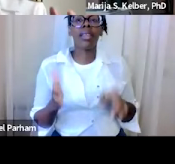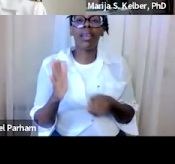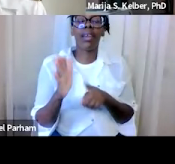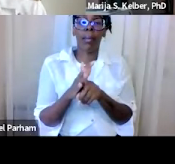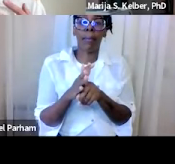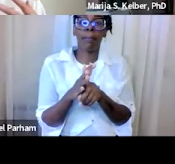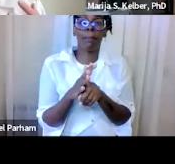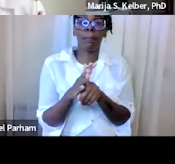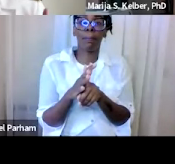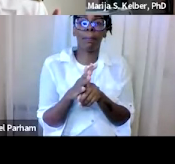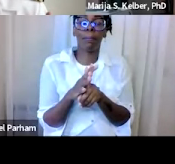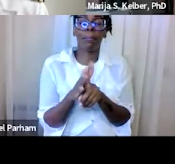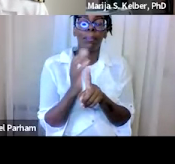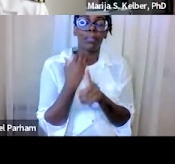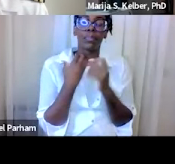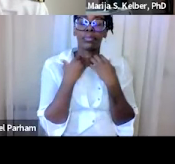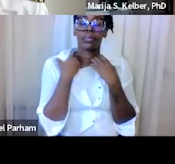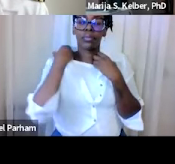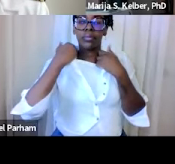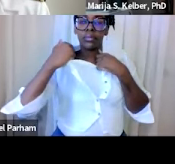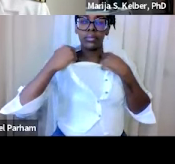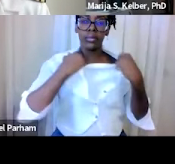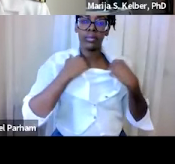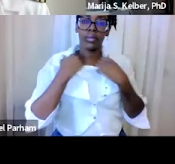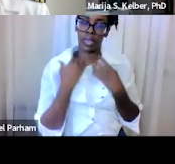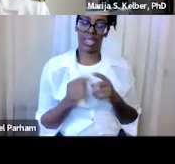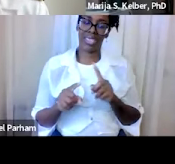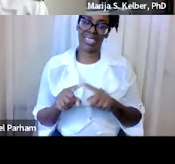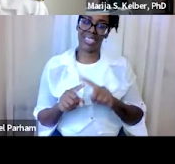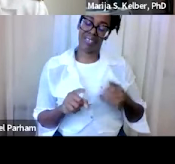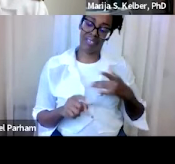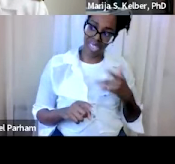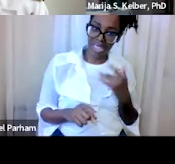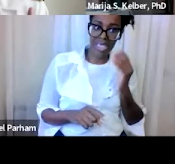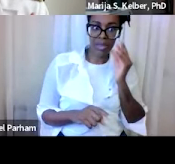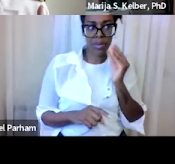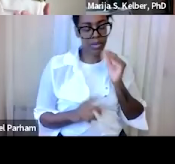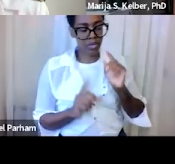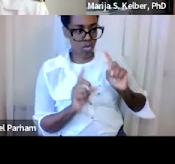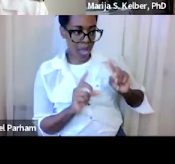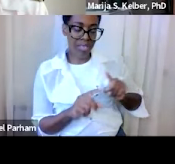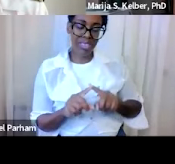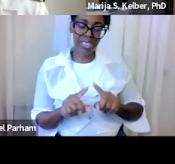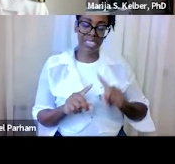that we wanted to highlight within this resource is the different feelings and experiences or reactions a service member may have